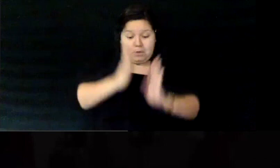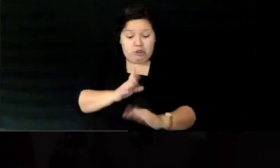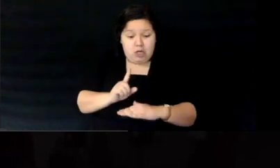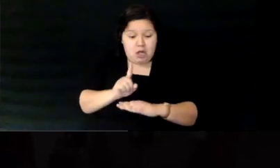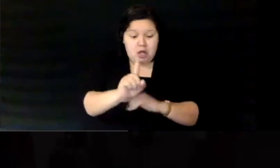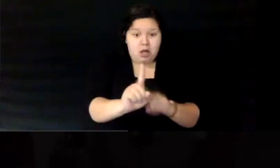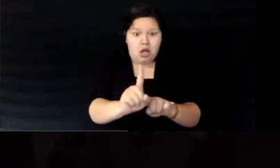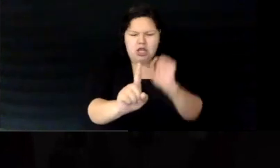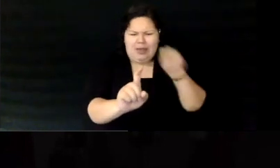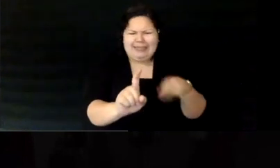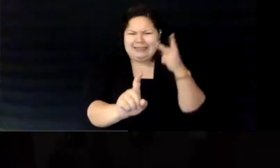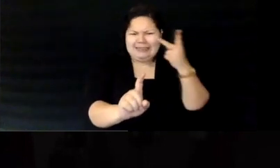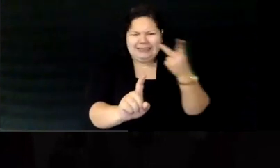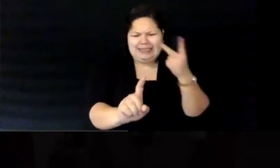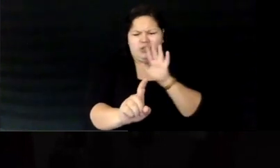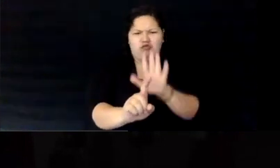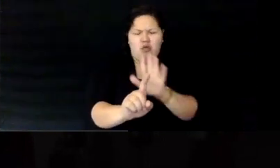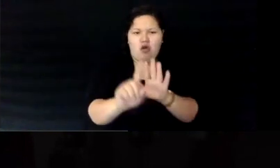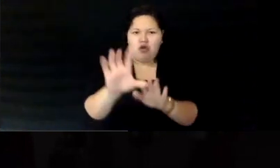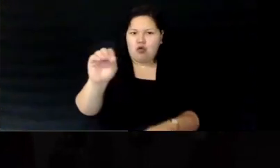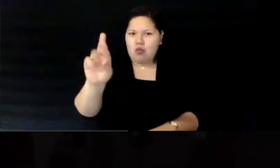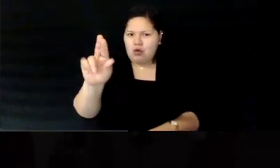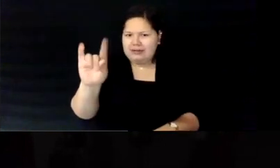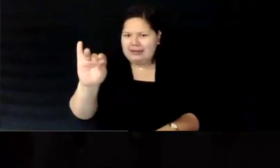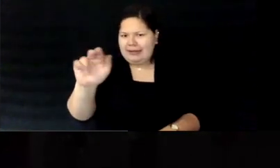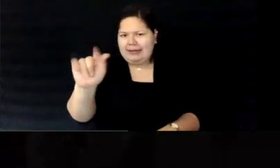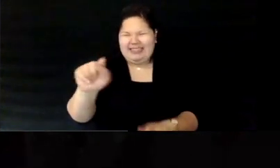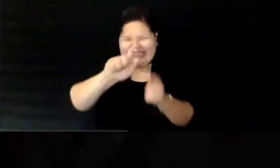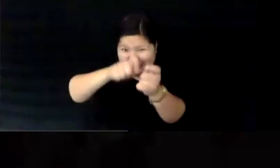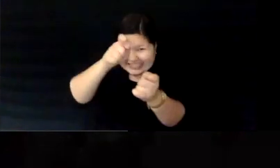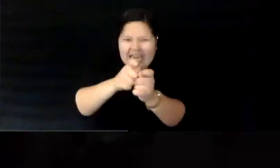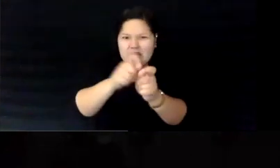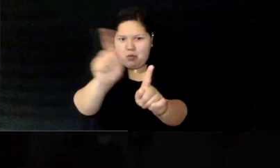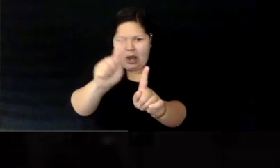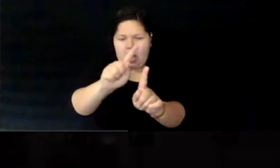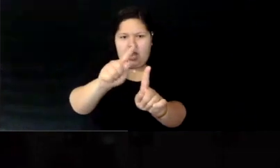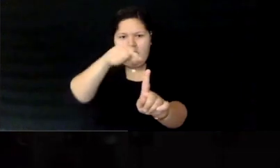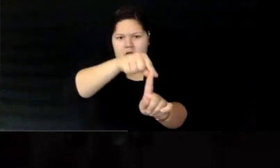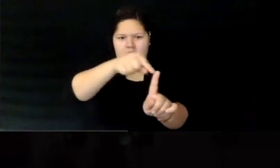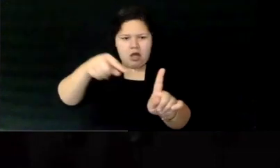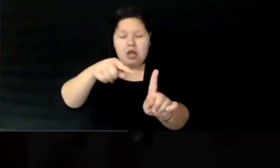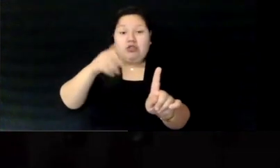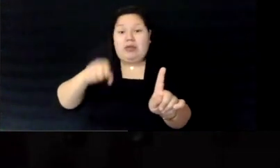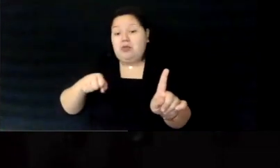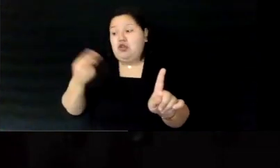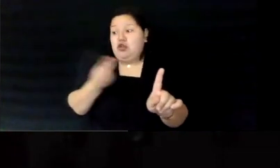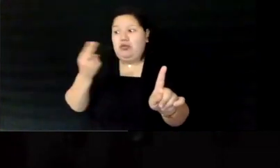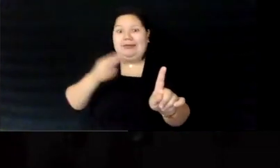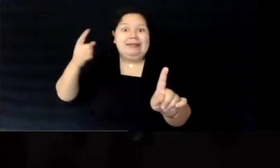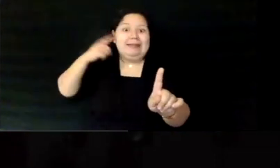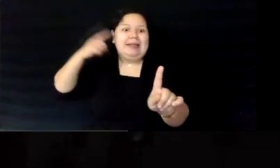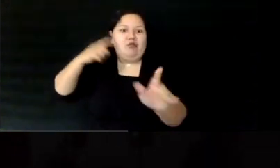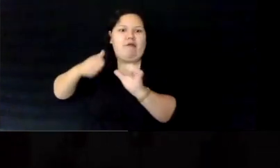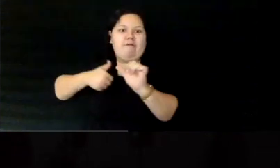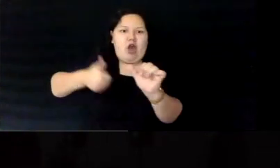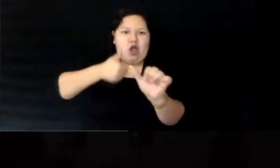and use that information to change the projection and also to alter the sound world. So right now,